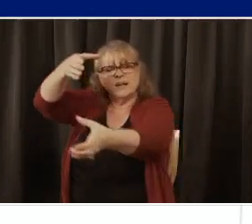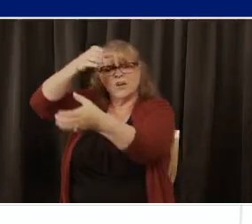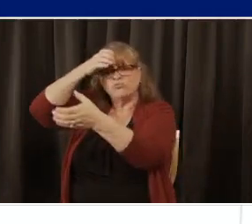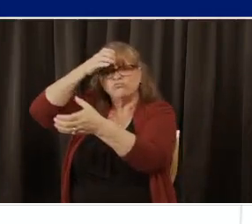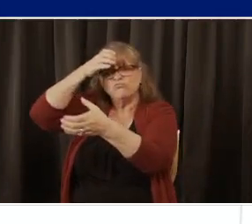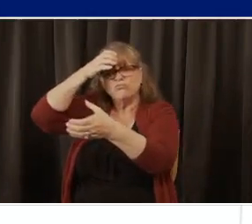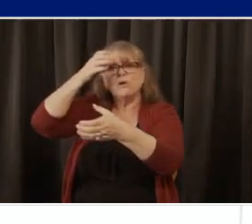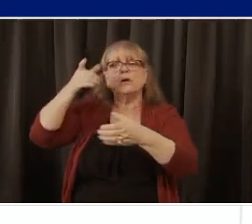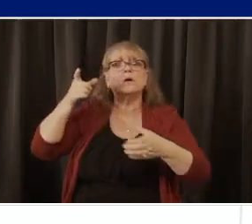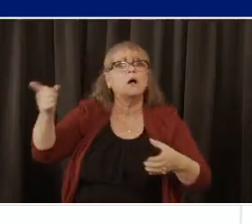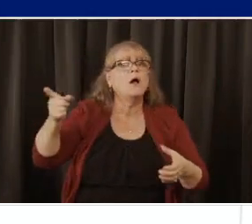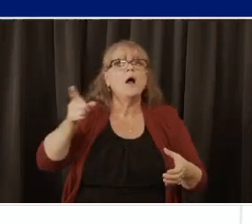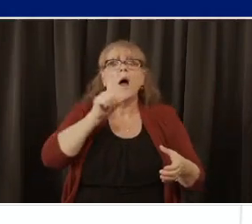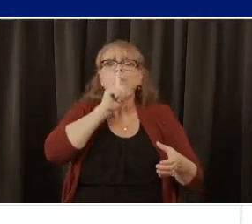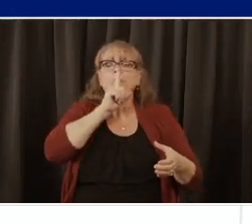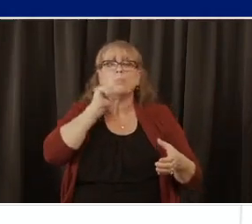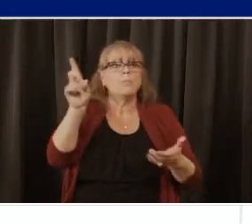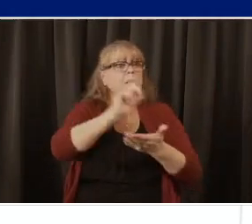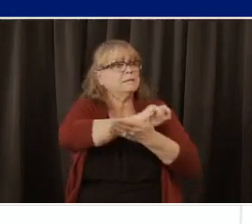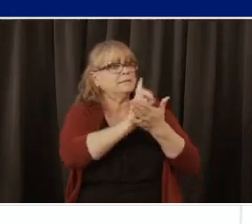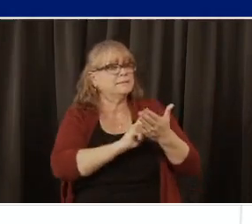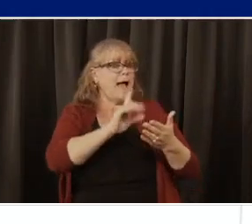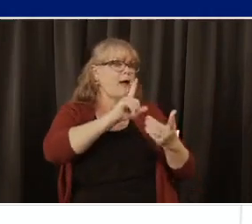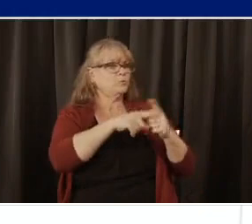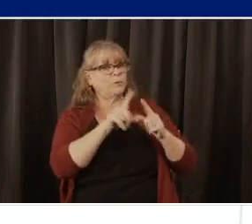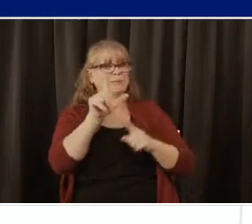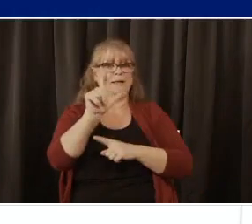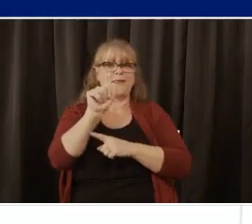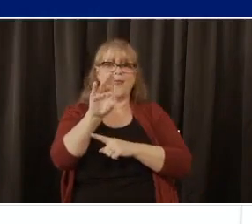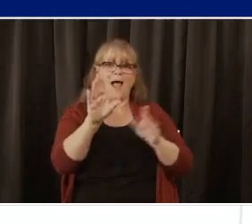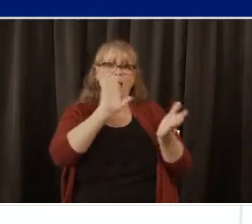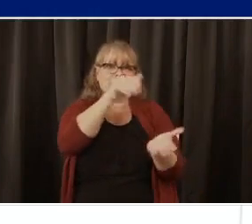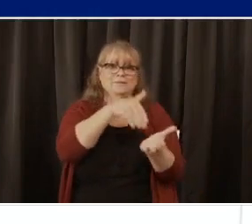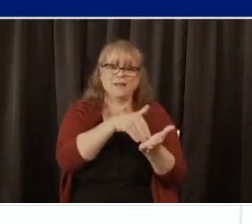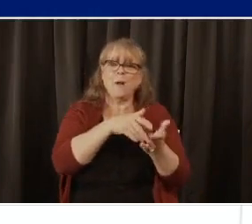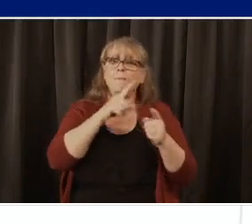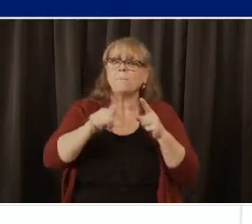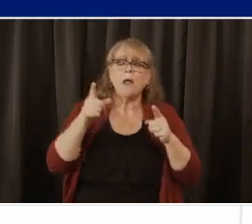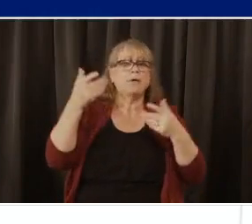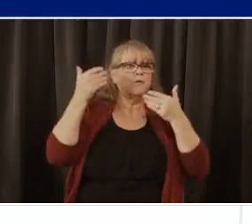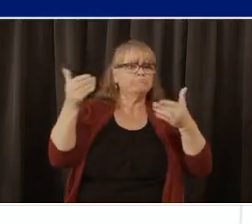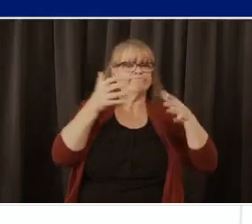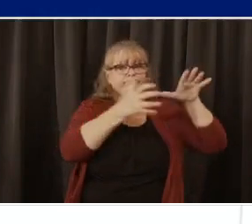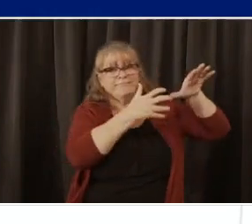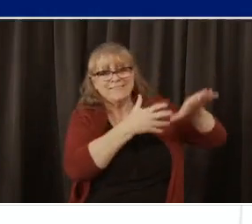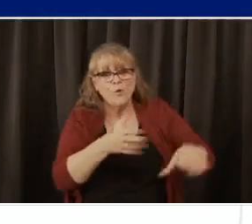We did microbiology testing food and drinking water. Marijuana screening, our newborn screening